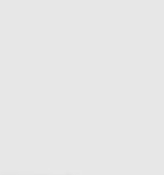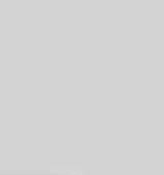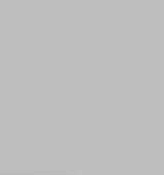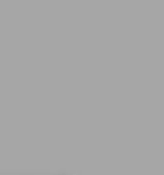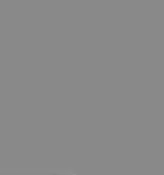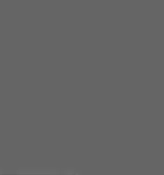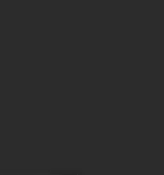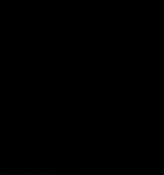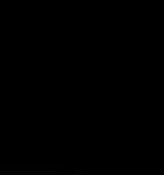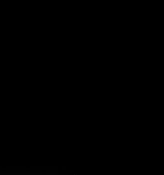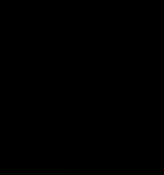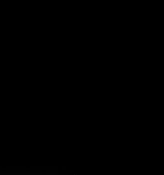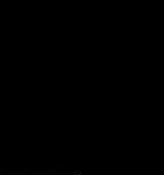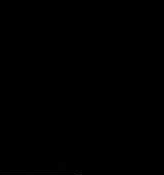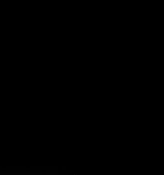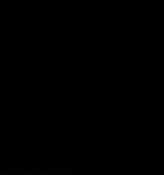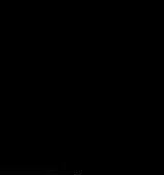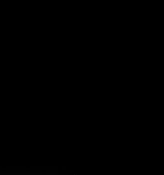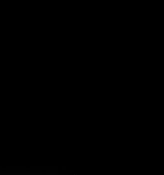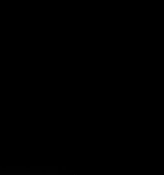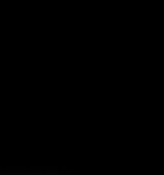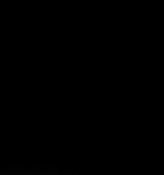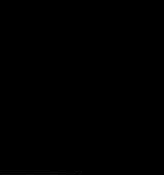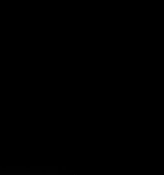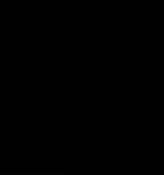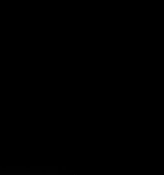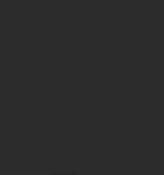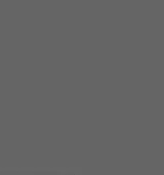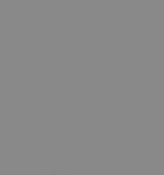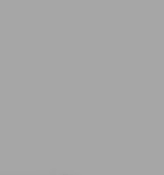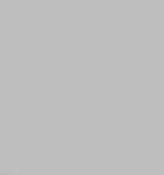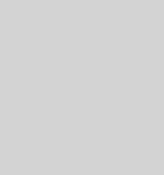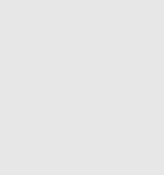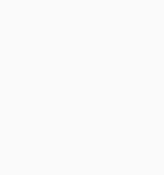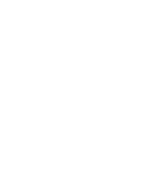The conference of the President Andres Manuel Lopez Obrador in 5 minutes or less